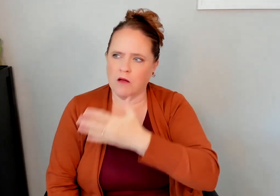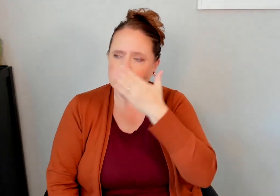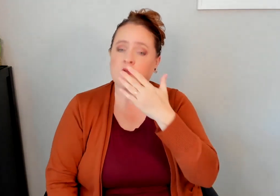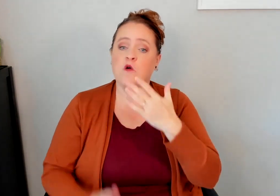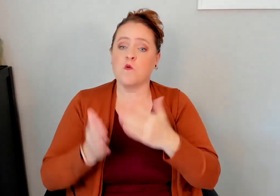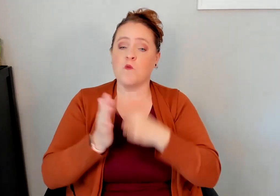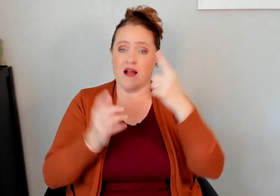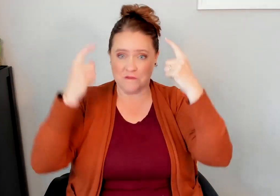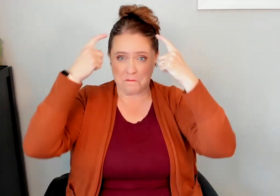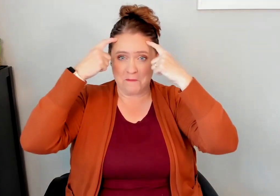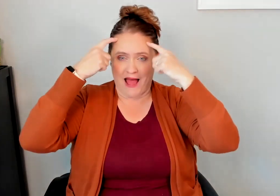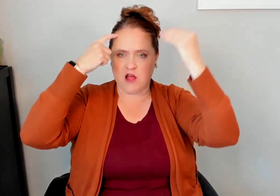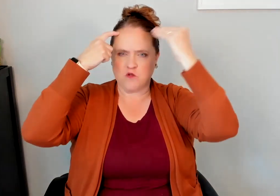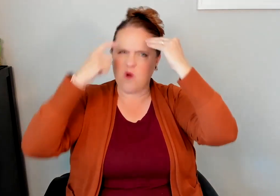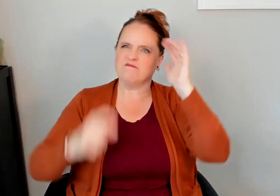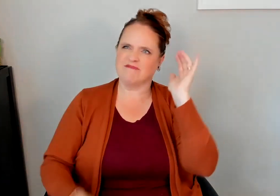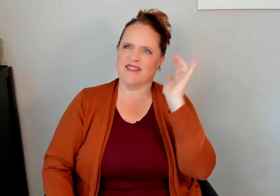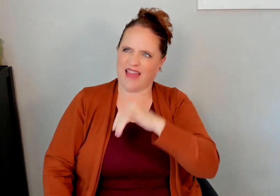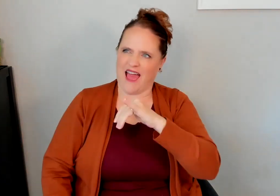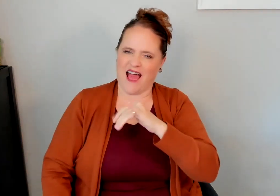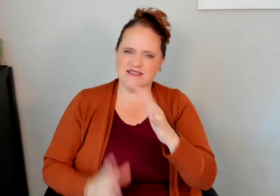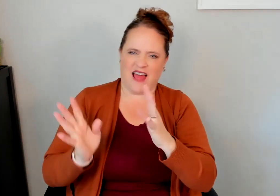i think too there was like a switch in our brain that let us know